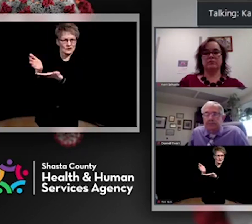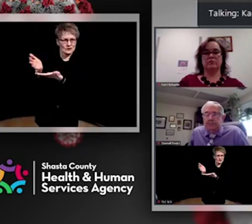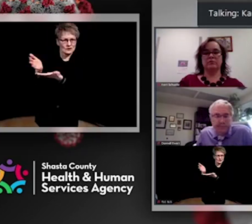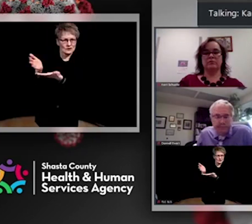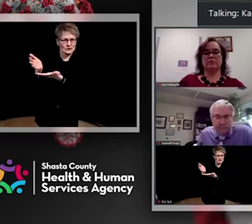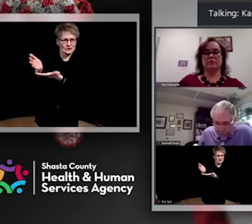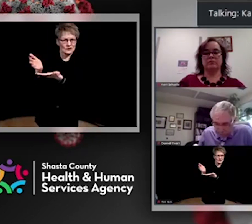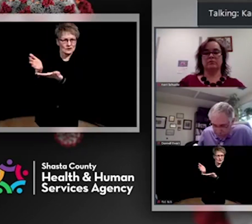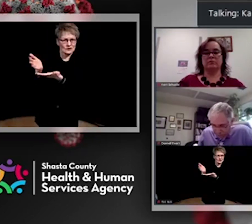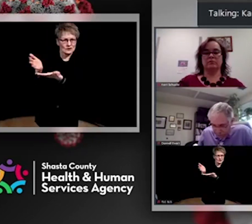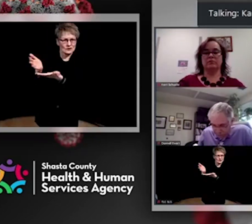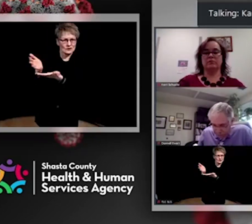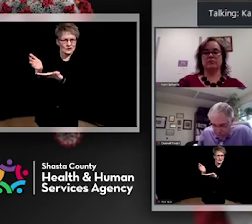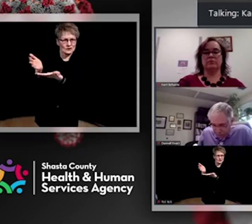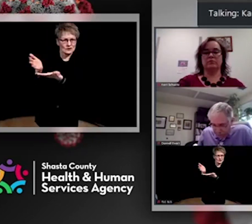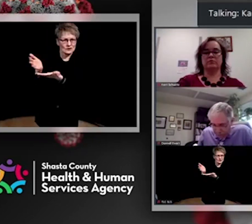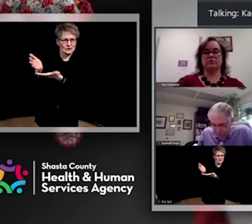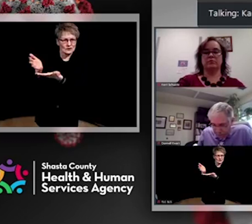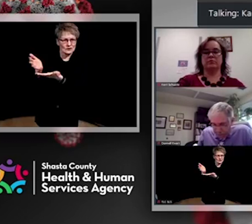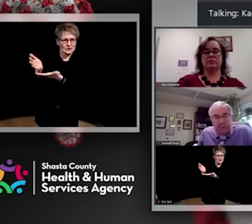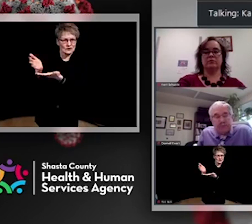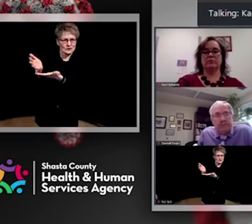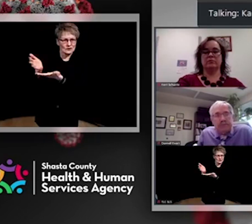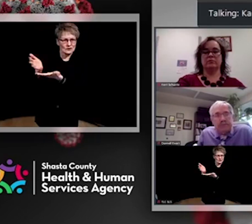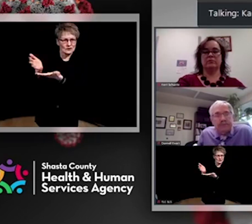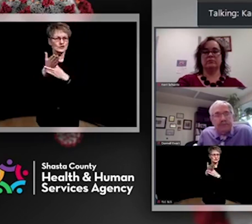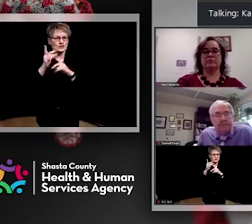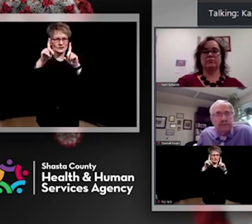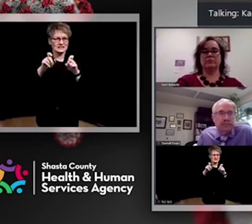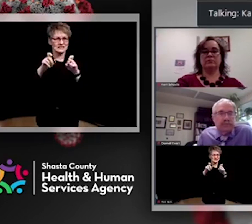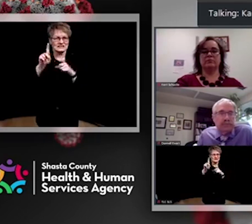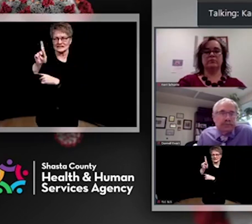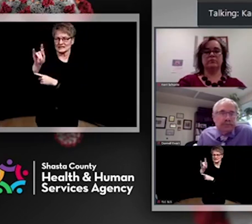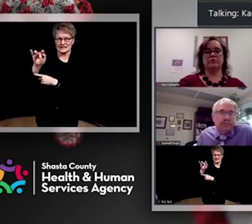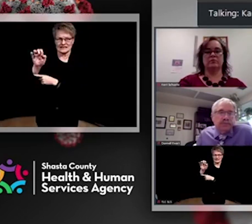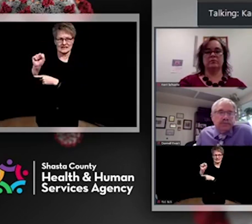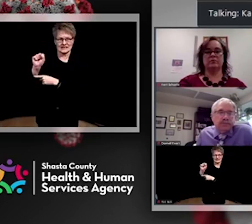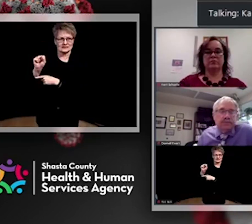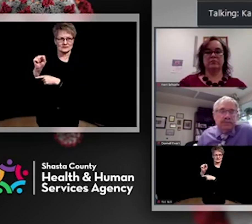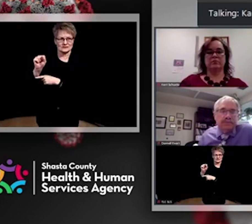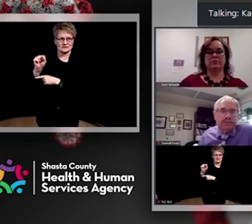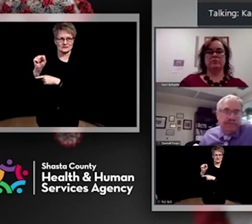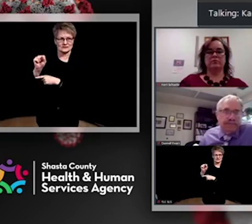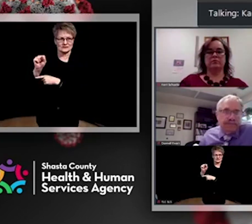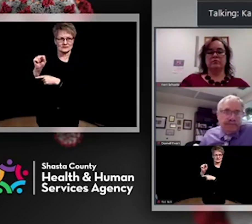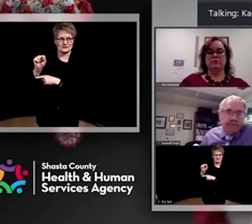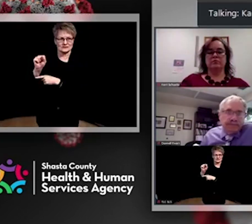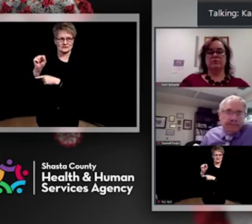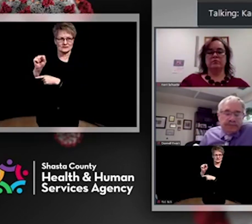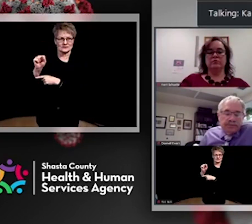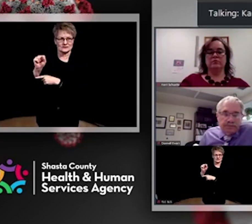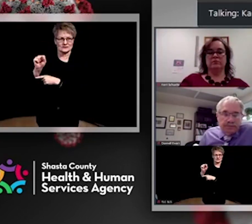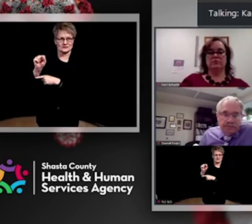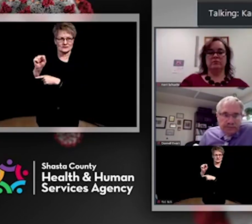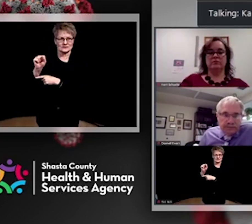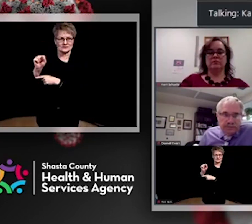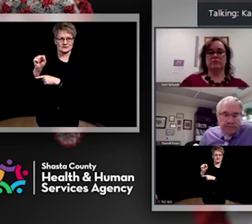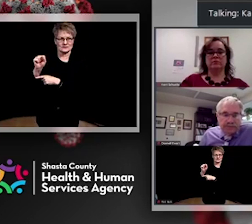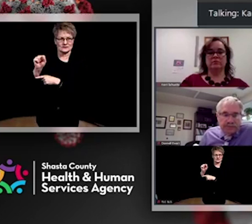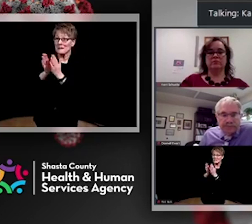three testing resources that we have requested and we're hopeful, being deep in the purple,